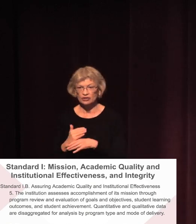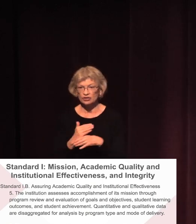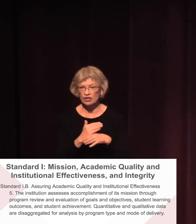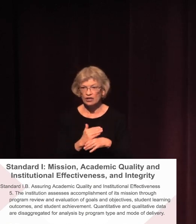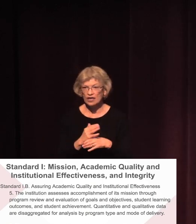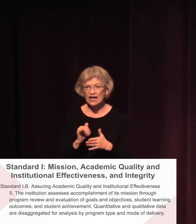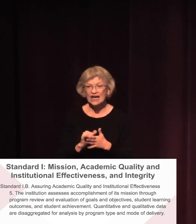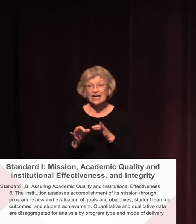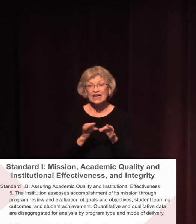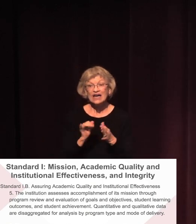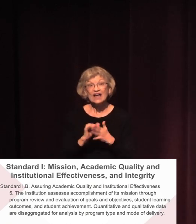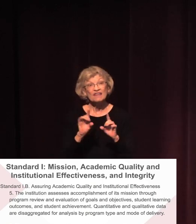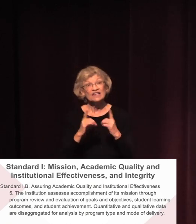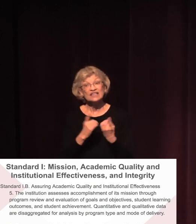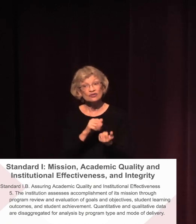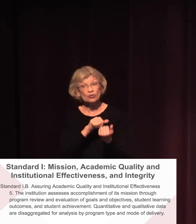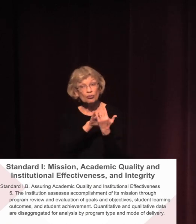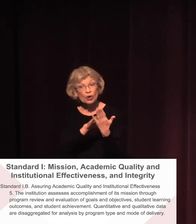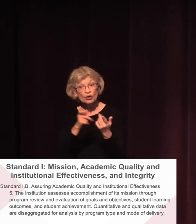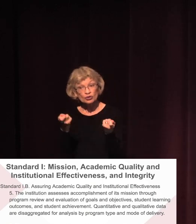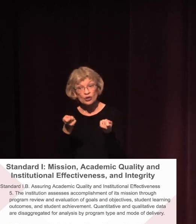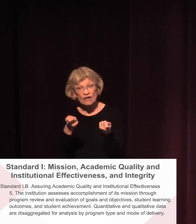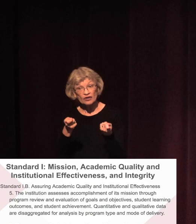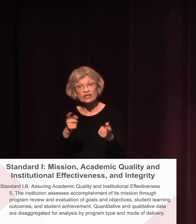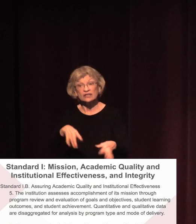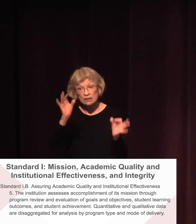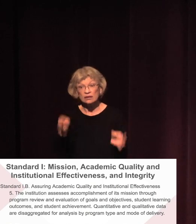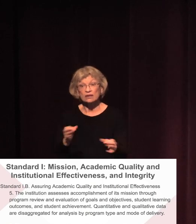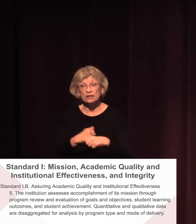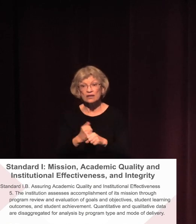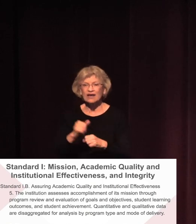describes a picture of how our institutions should be approaching governance and decision-making. The policy